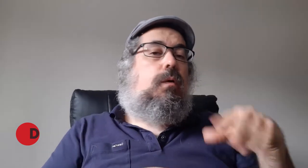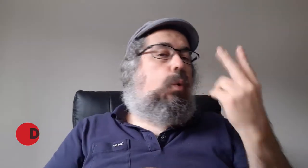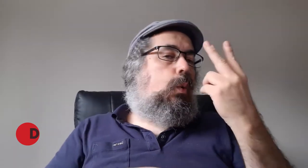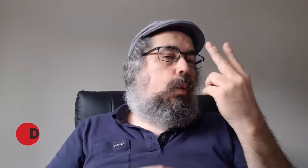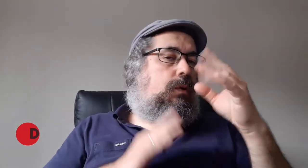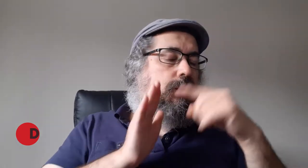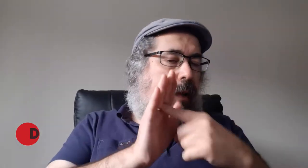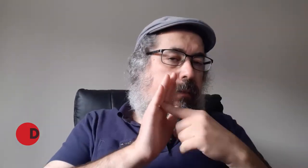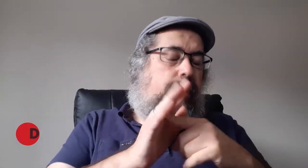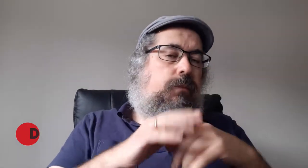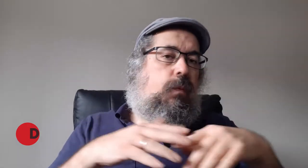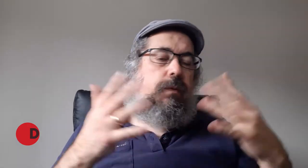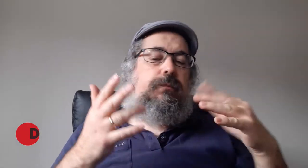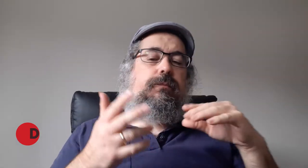As examples,